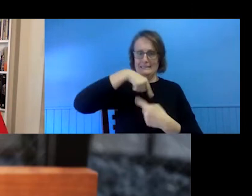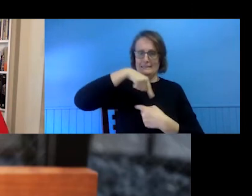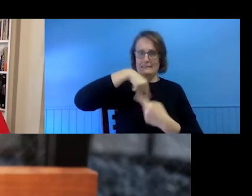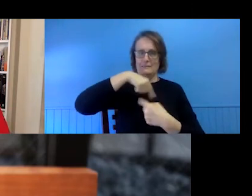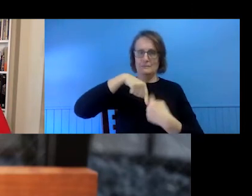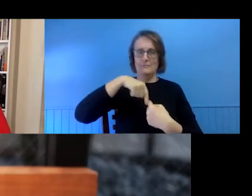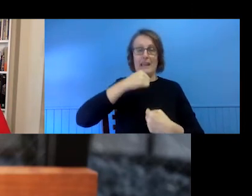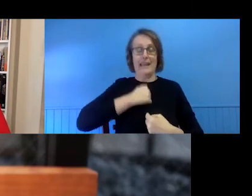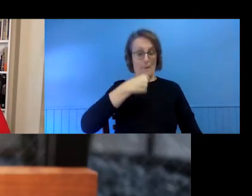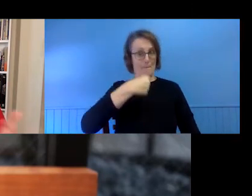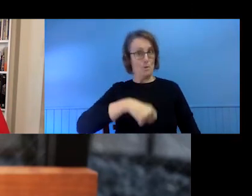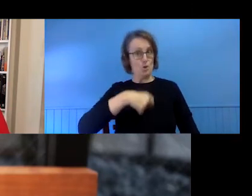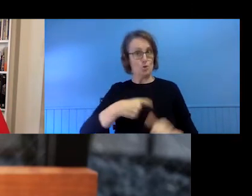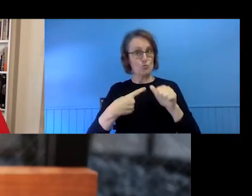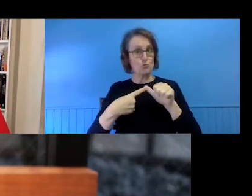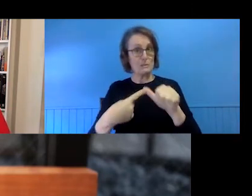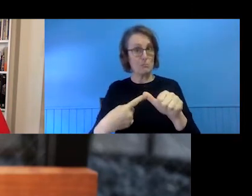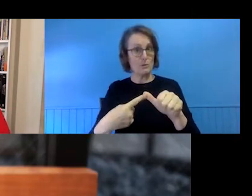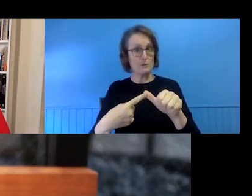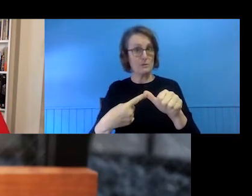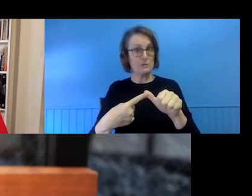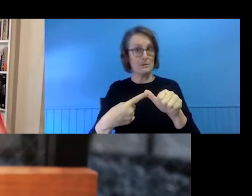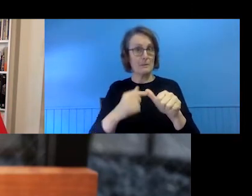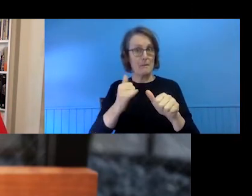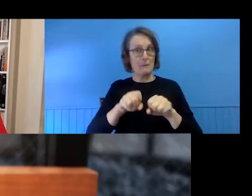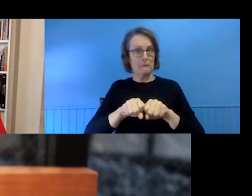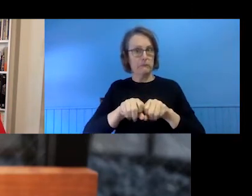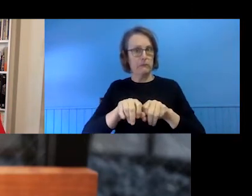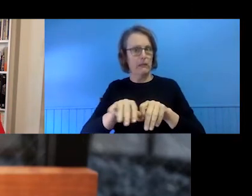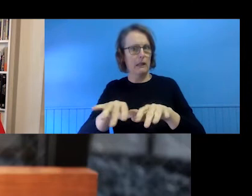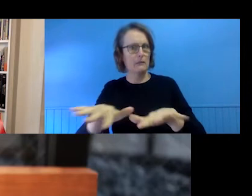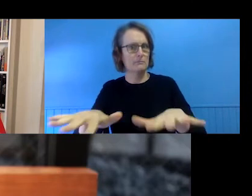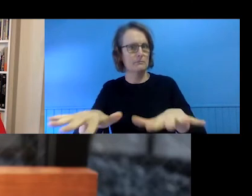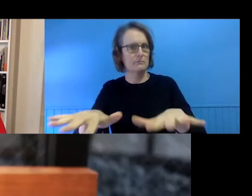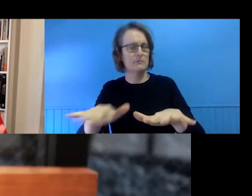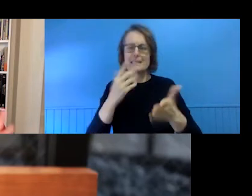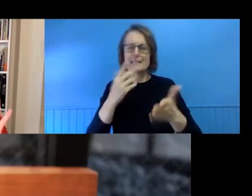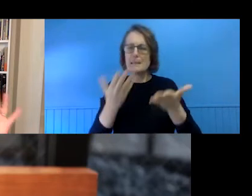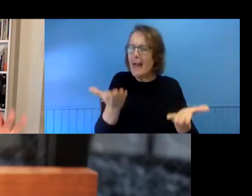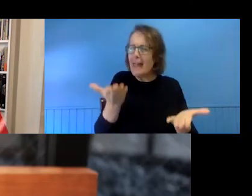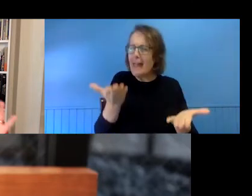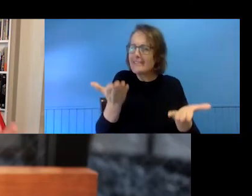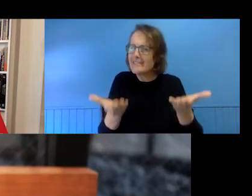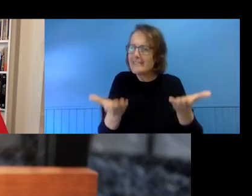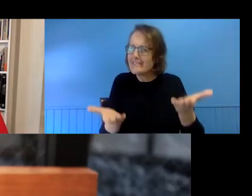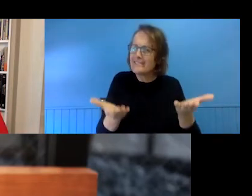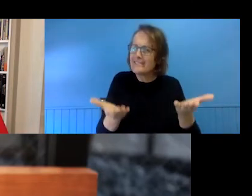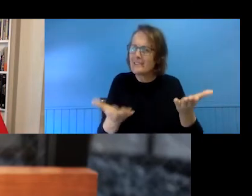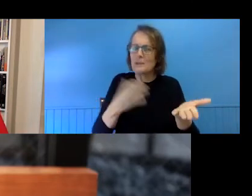response to that leaks out into our marketing. It is a really delicate balance as I members of the juried earlier and it does a little bit